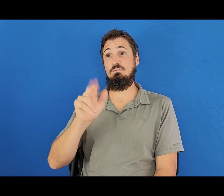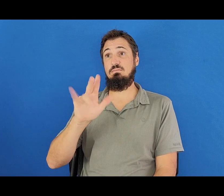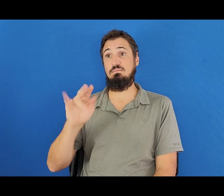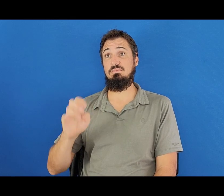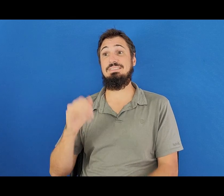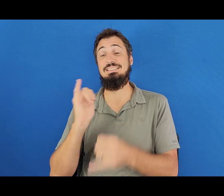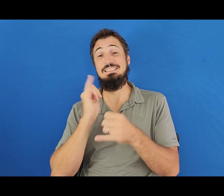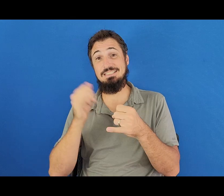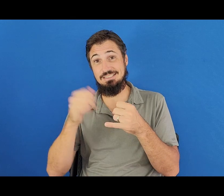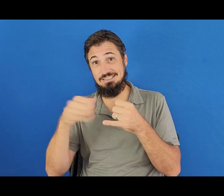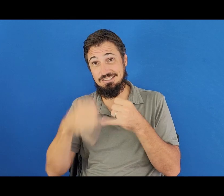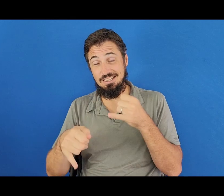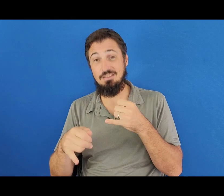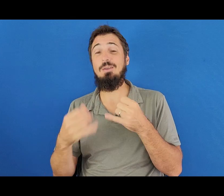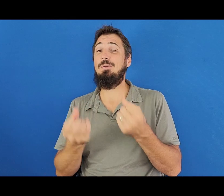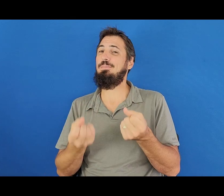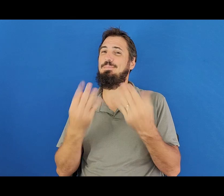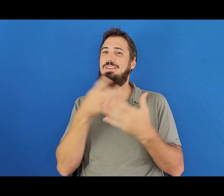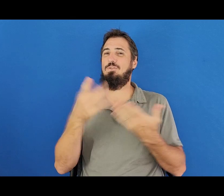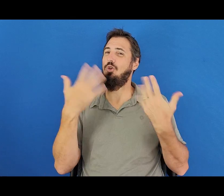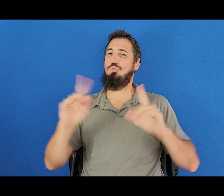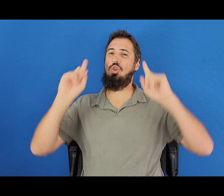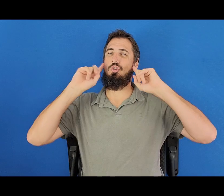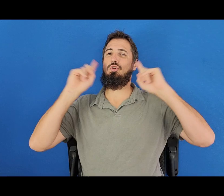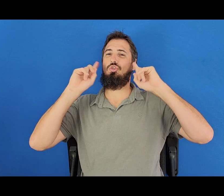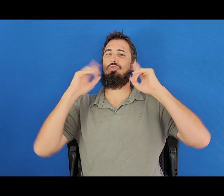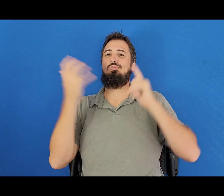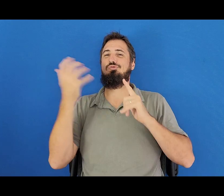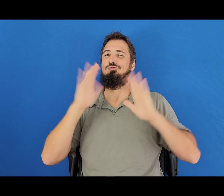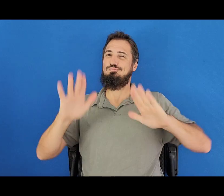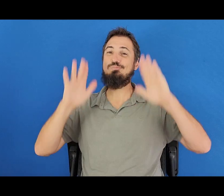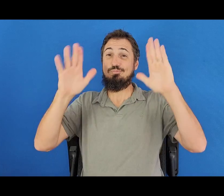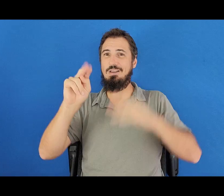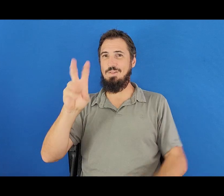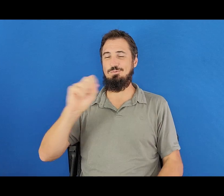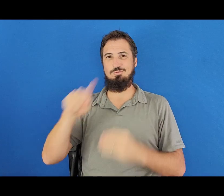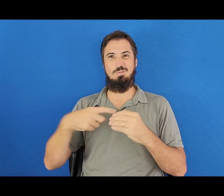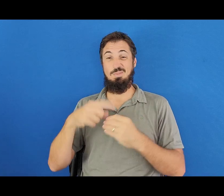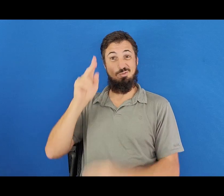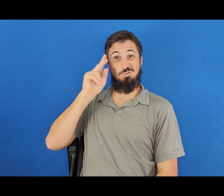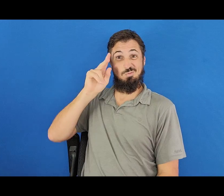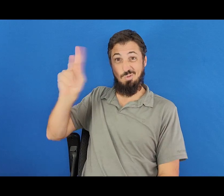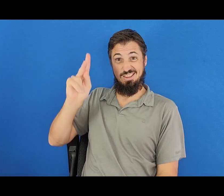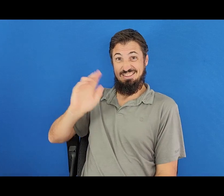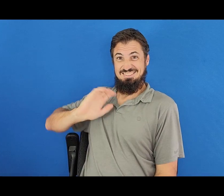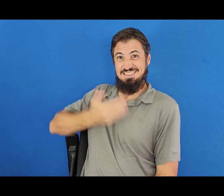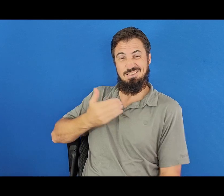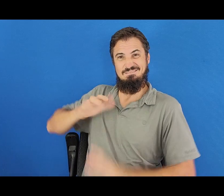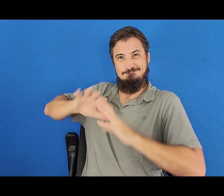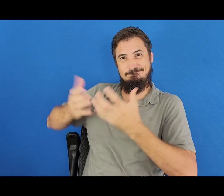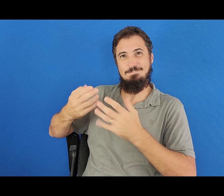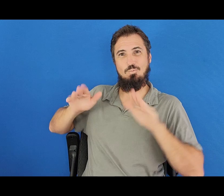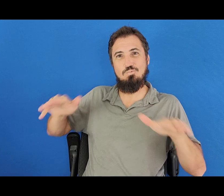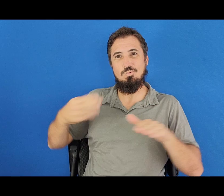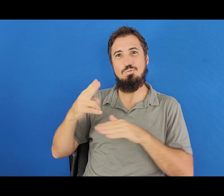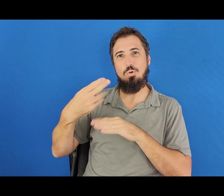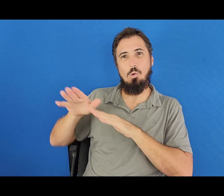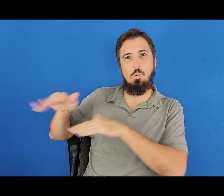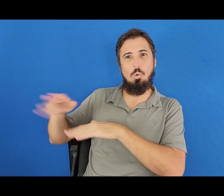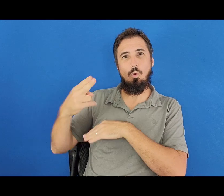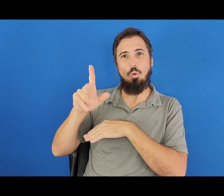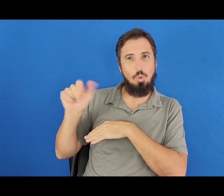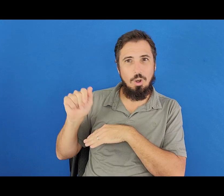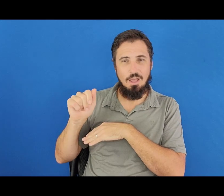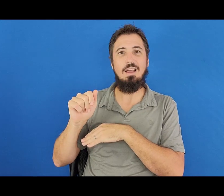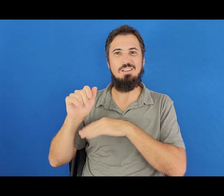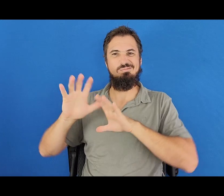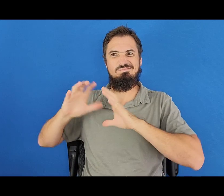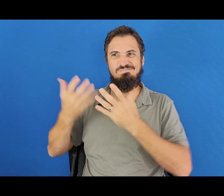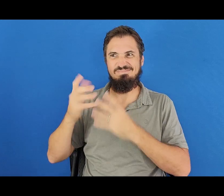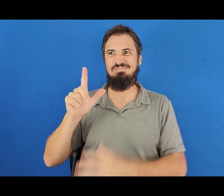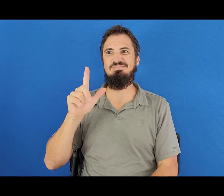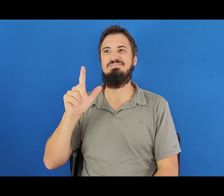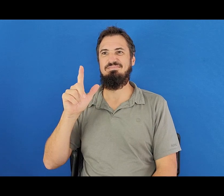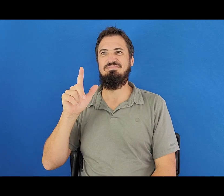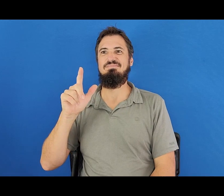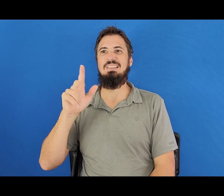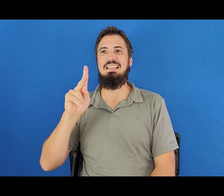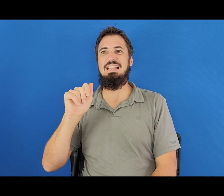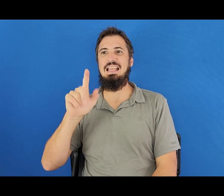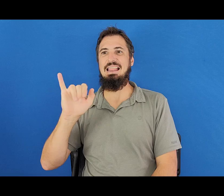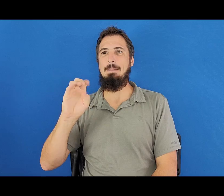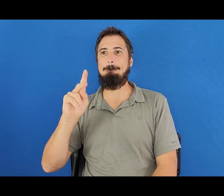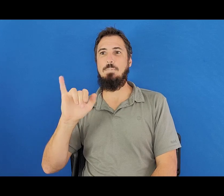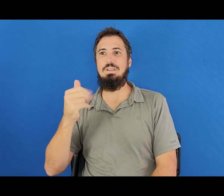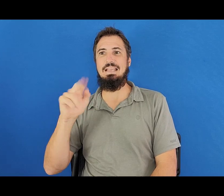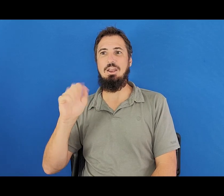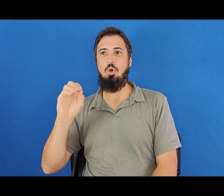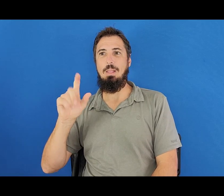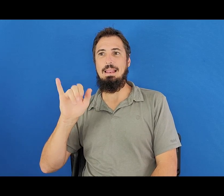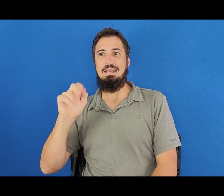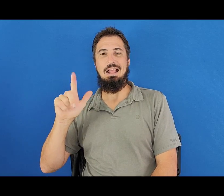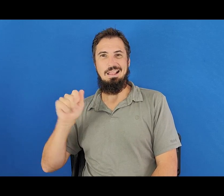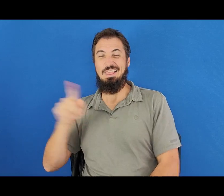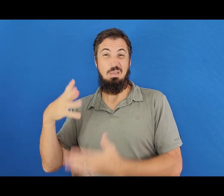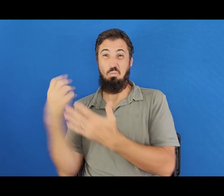Lastly, many of you have already heard the wonderful news surrounding Kaua‘i’s very own Halau Ka Lei Mokihana o Leinaala, who claimed the overall title at the 59th Annual Merrie Monarch